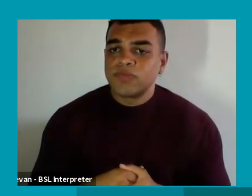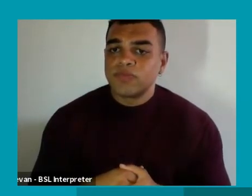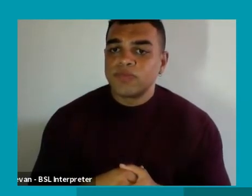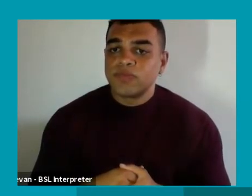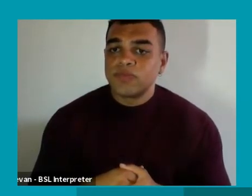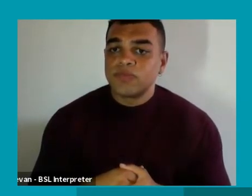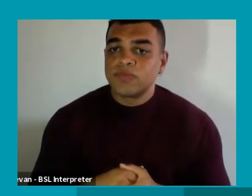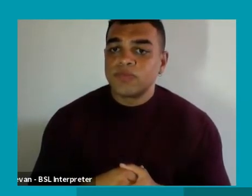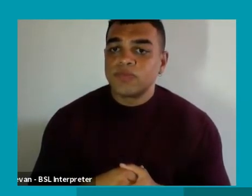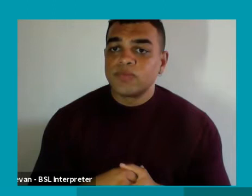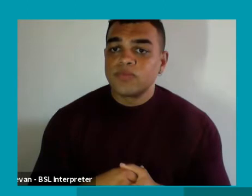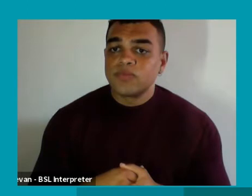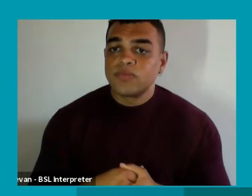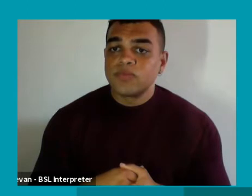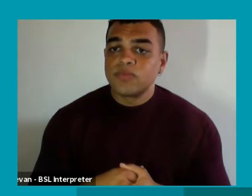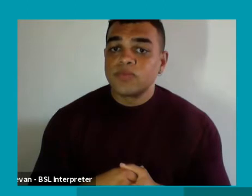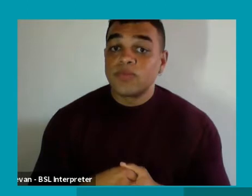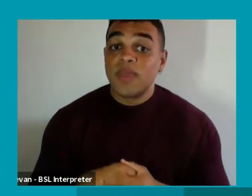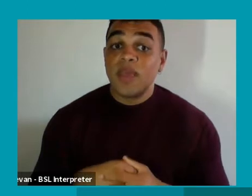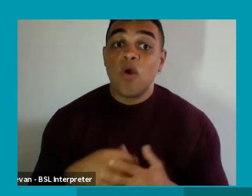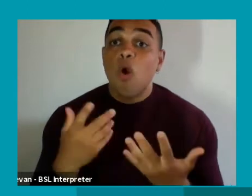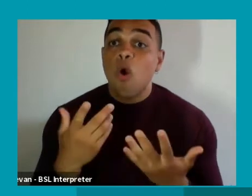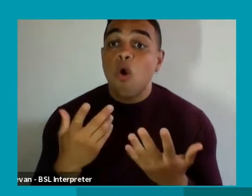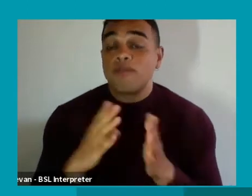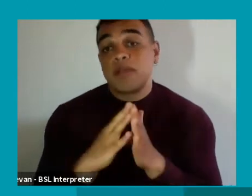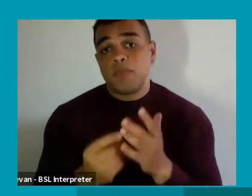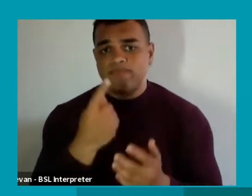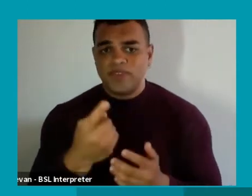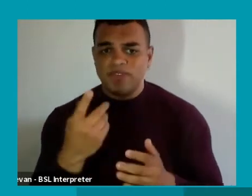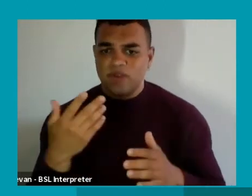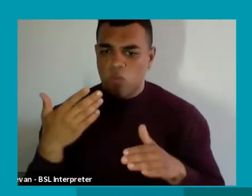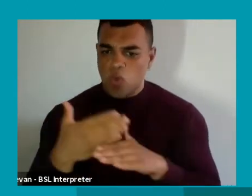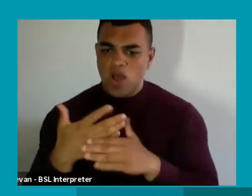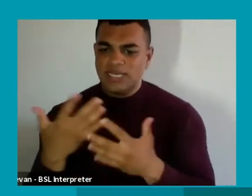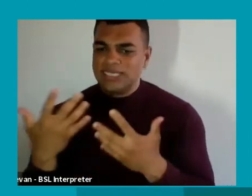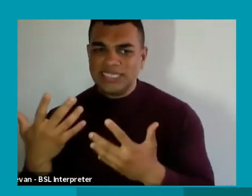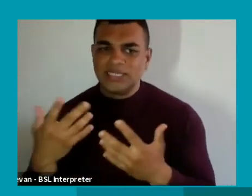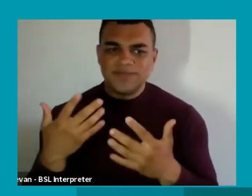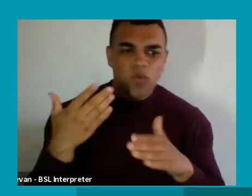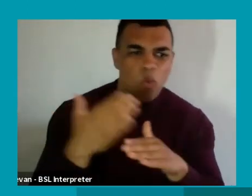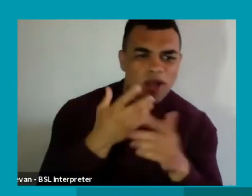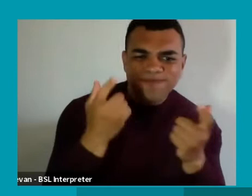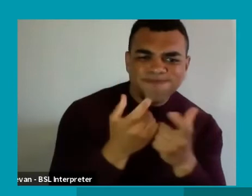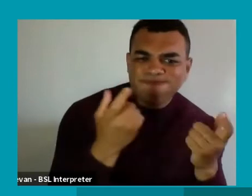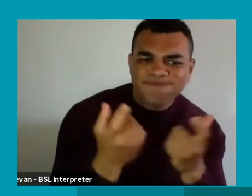employment or new opportunities. Really, think about how you can be building your skills right now.